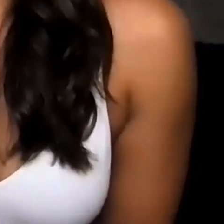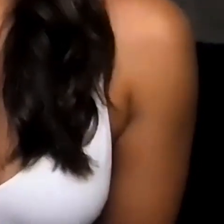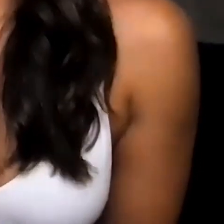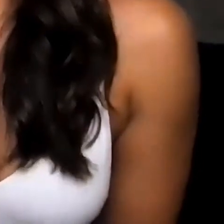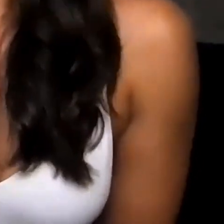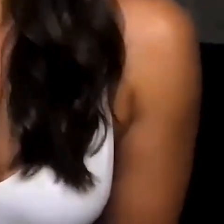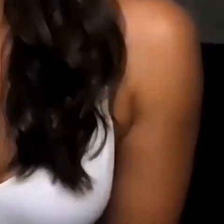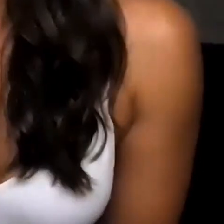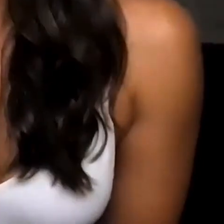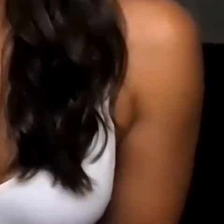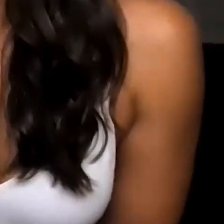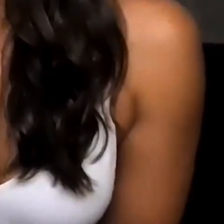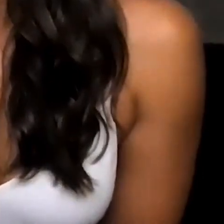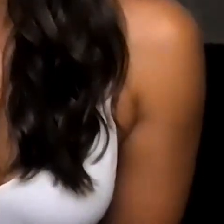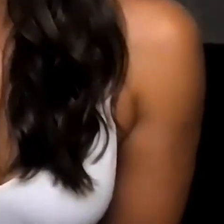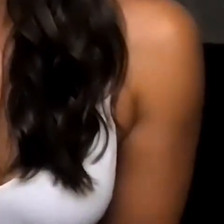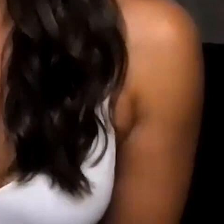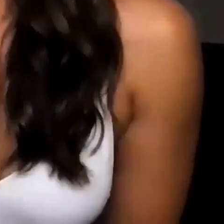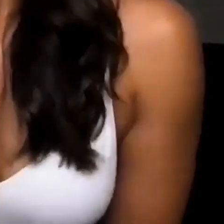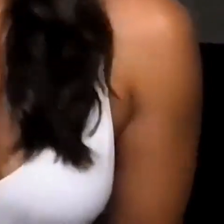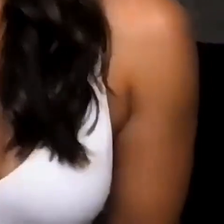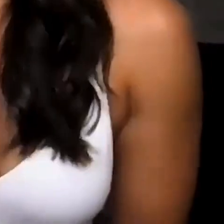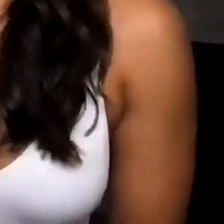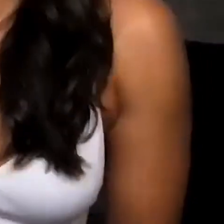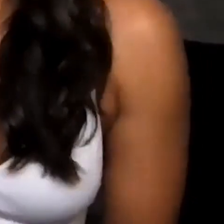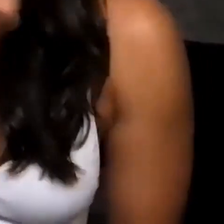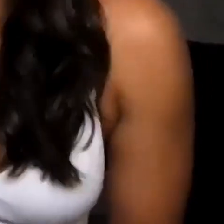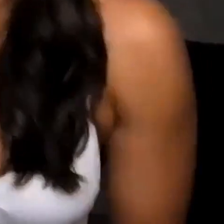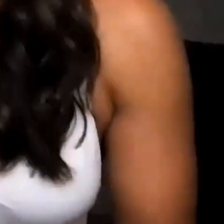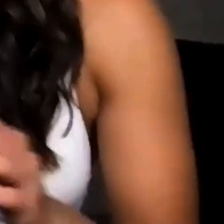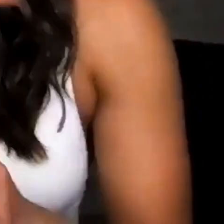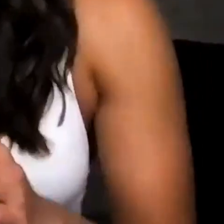at aslcaptions.com for making the transcripts and captions